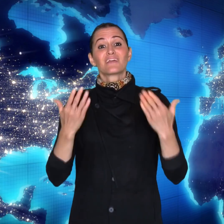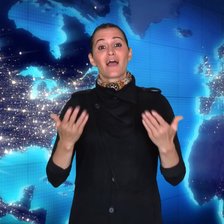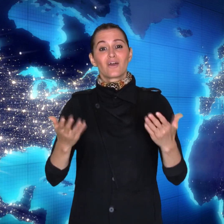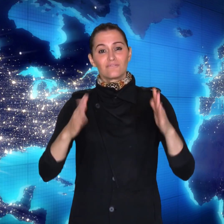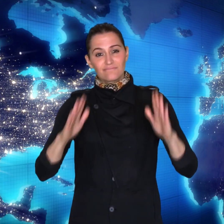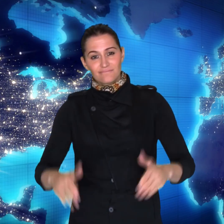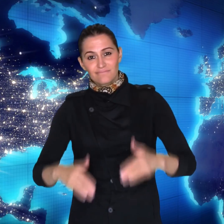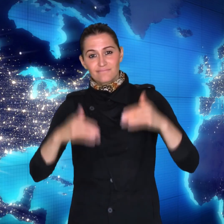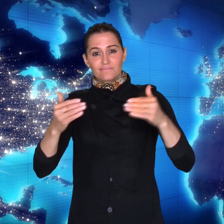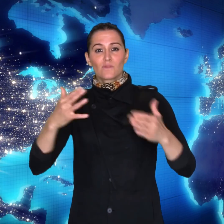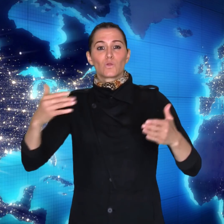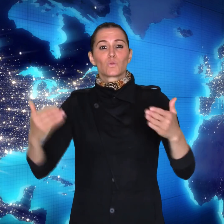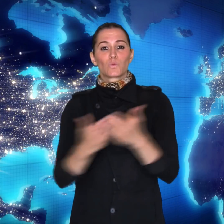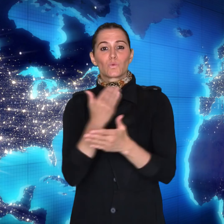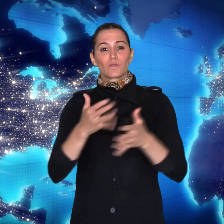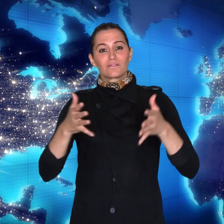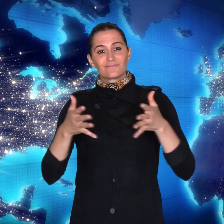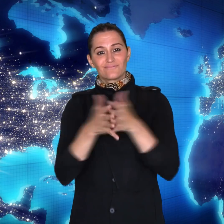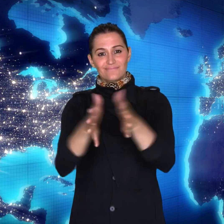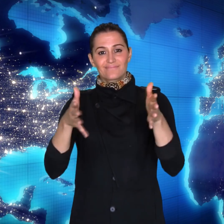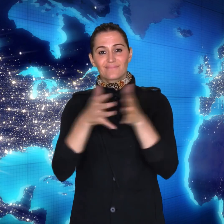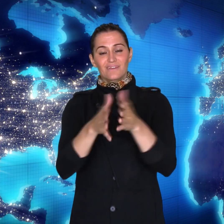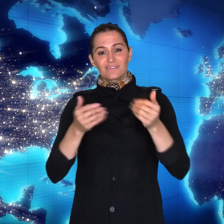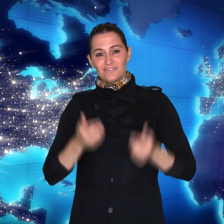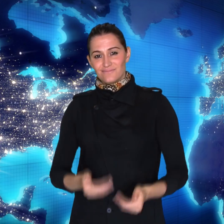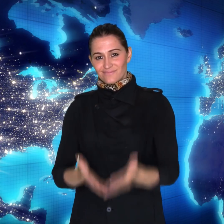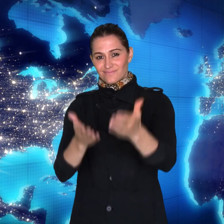Now, let’s go to next story.